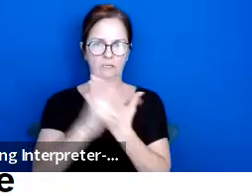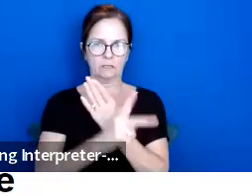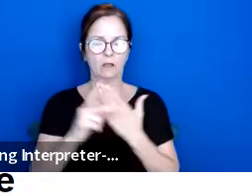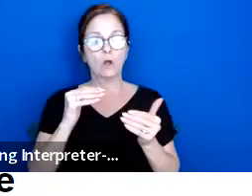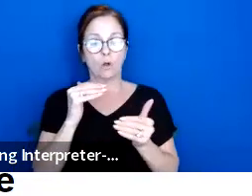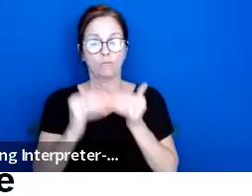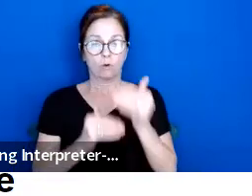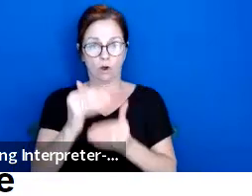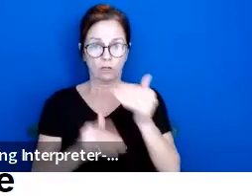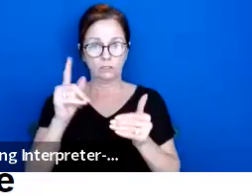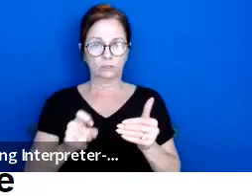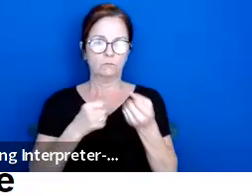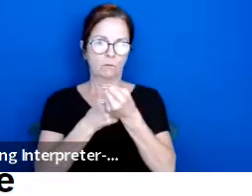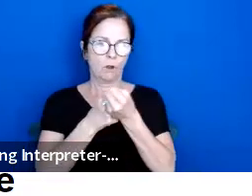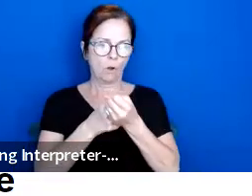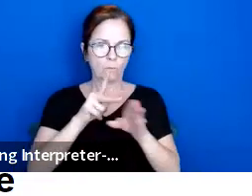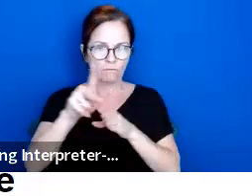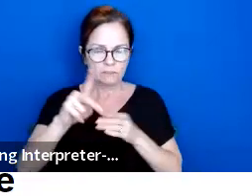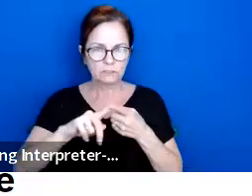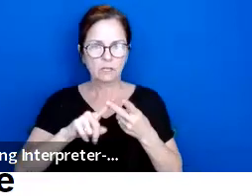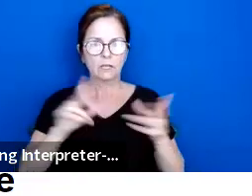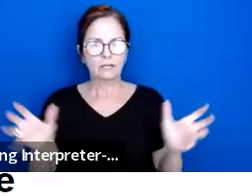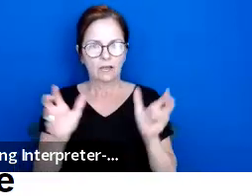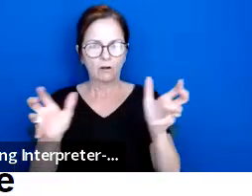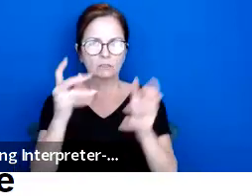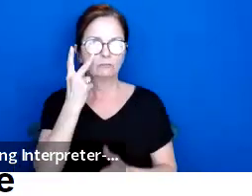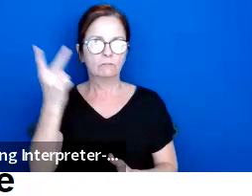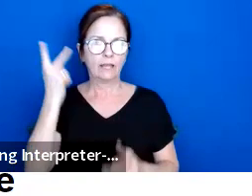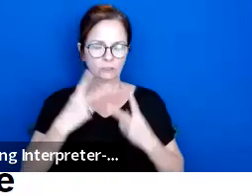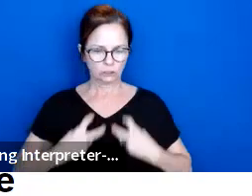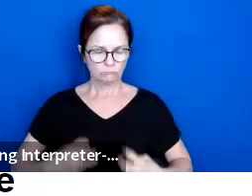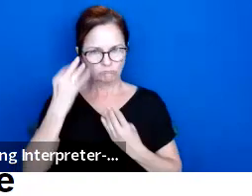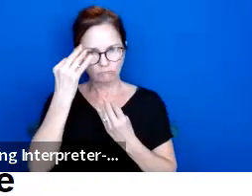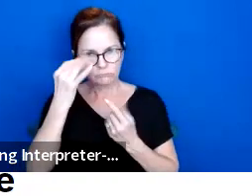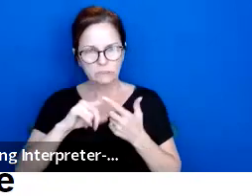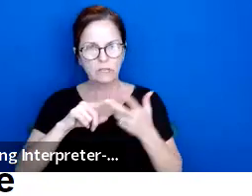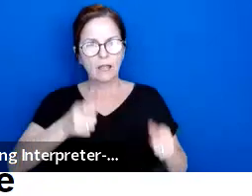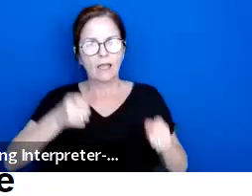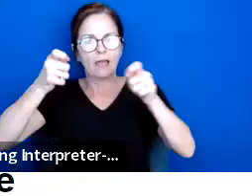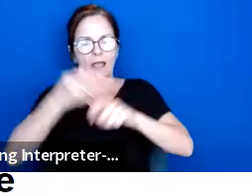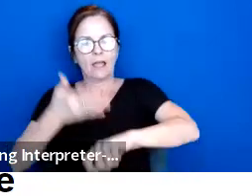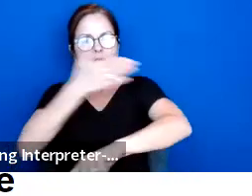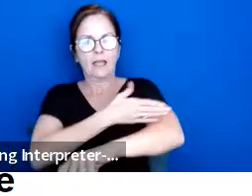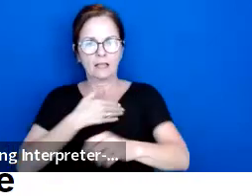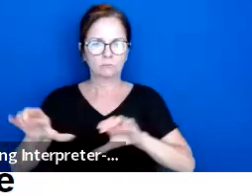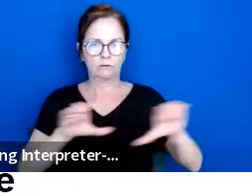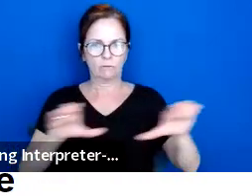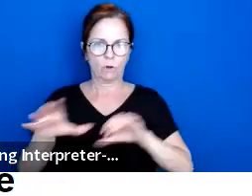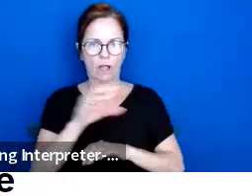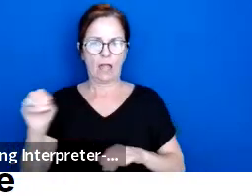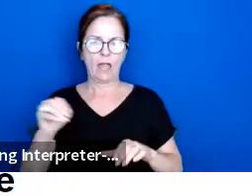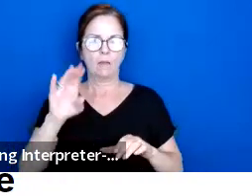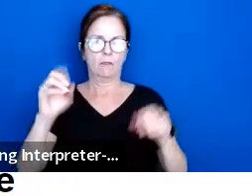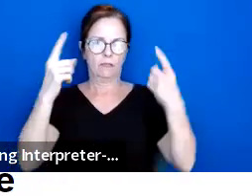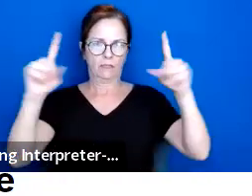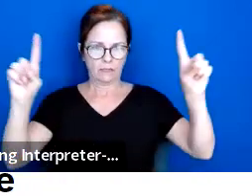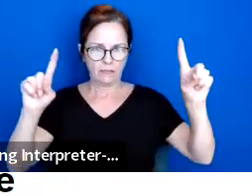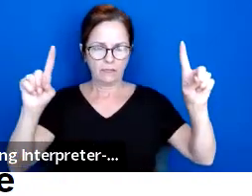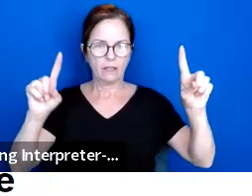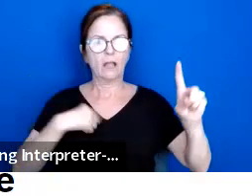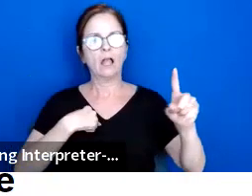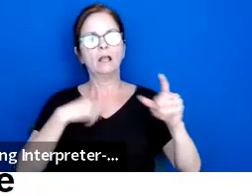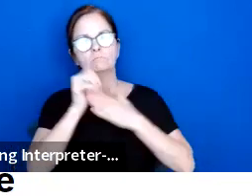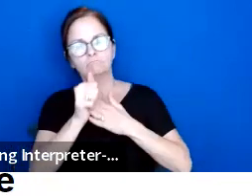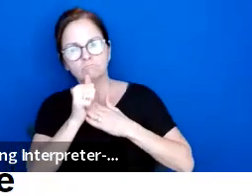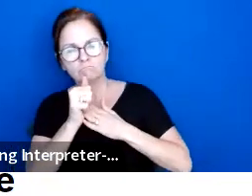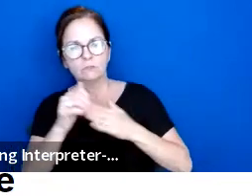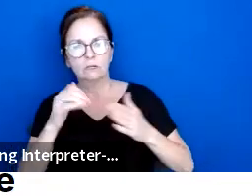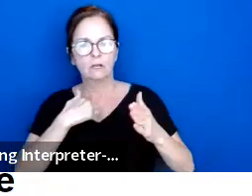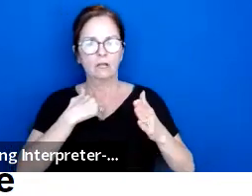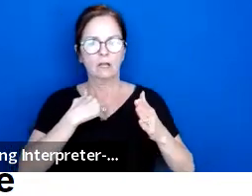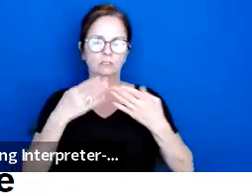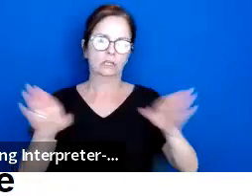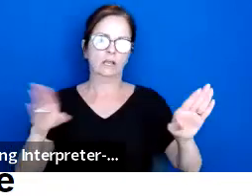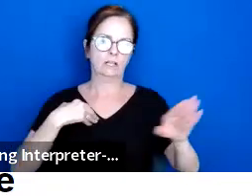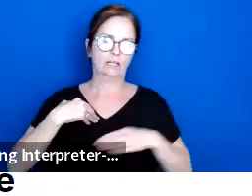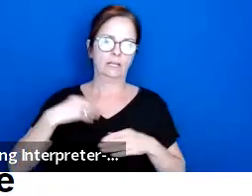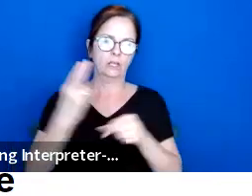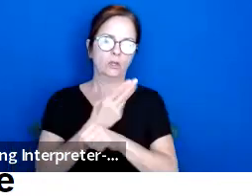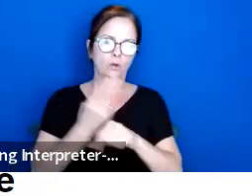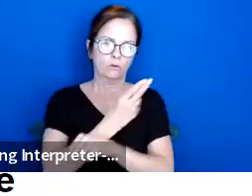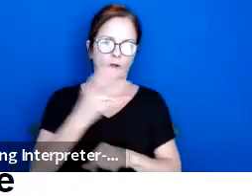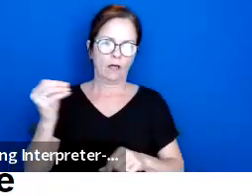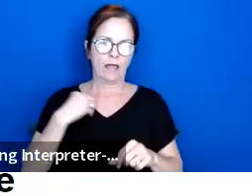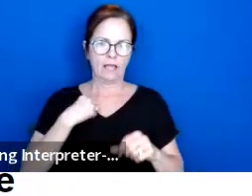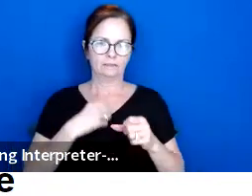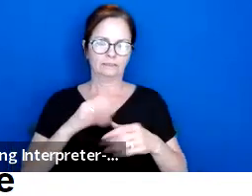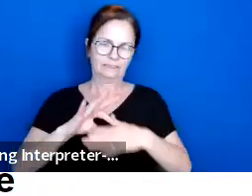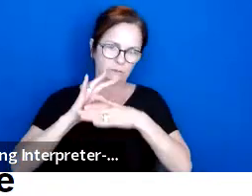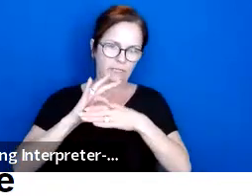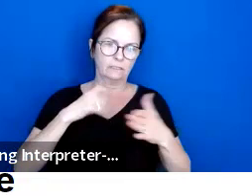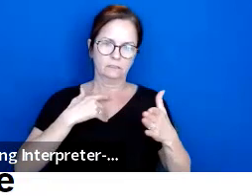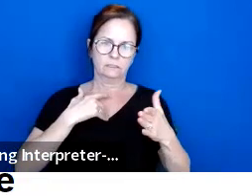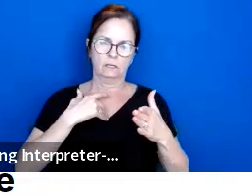The process should promote professionalism, encourage reflection. Enhance performance. And be effective in yielding a genuinely useful and substantive assessment of performance.